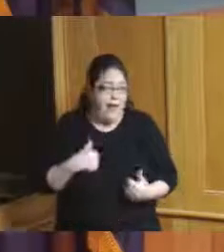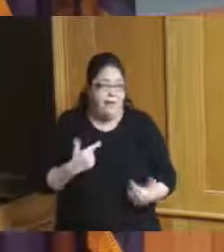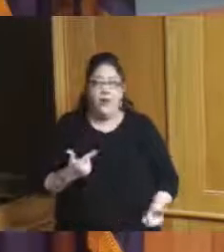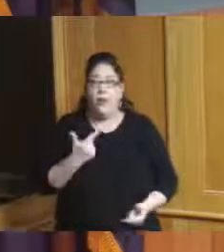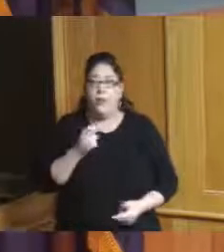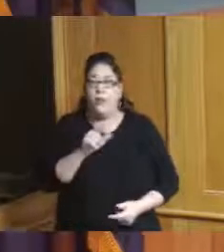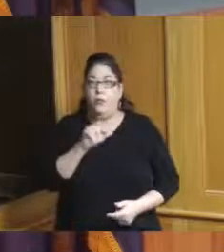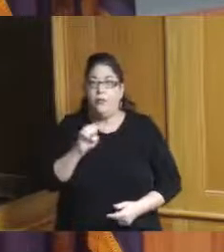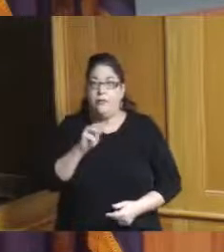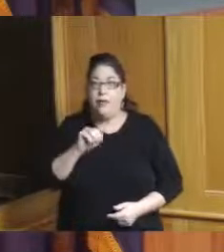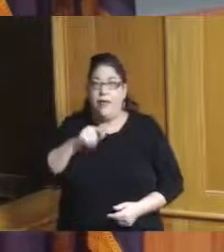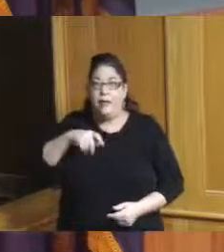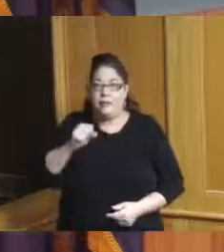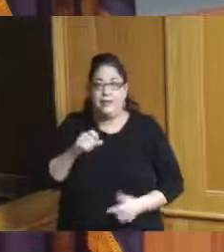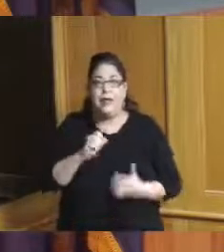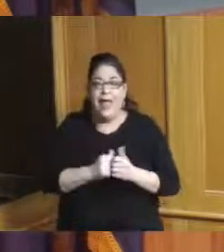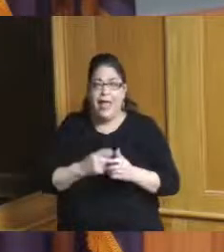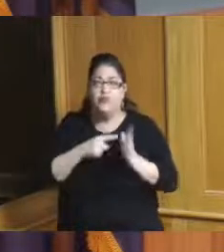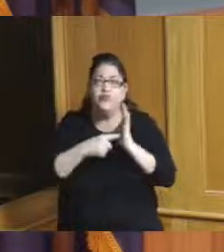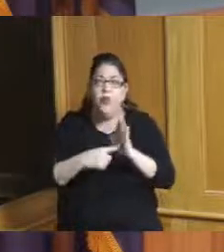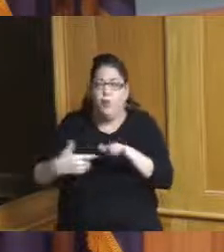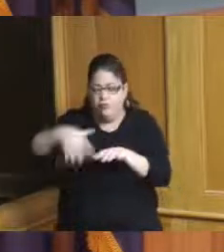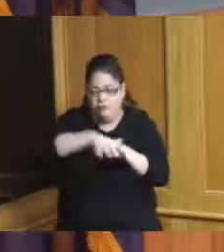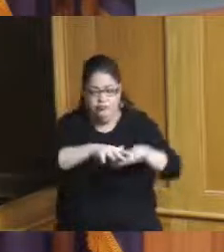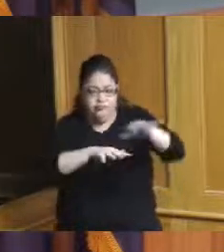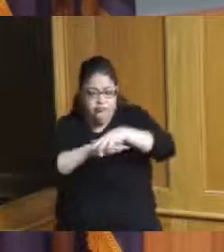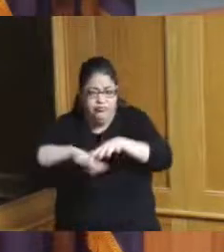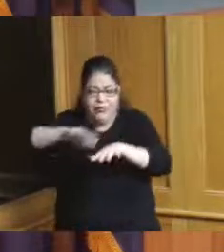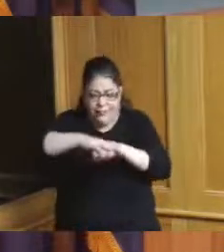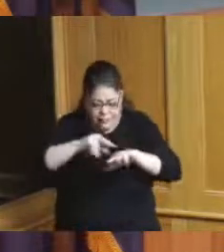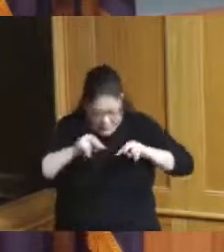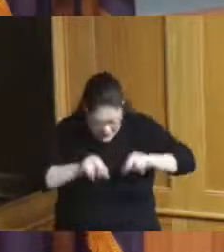to show the impact that we're doing because we're doing a lot of great things but maybe